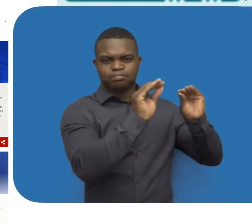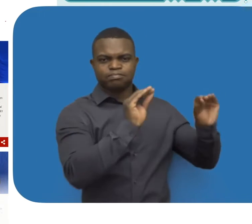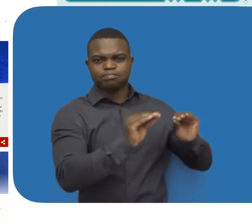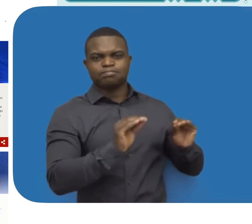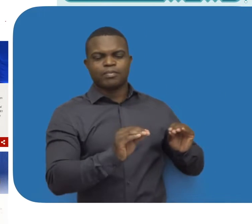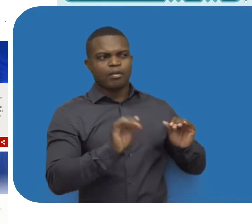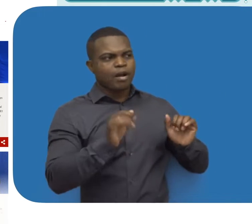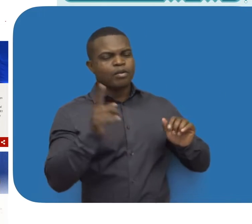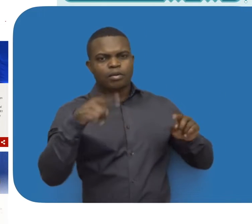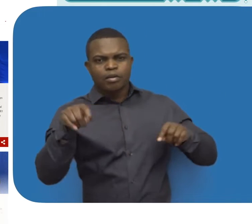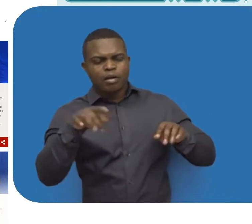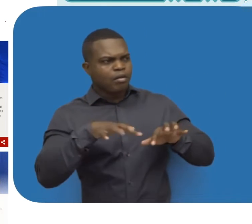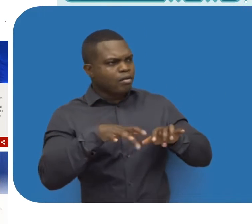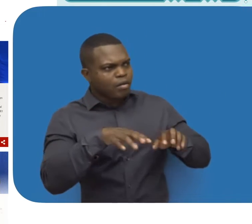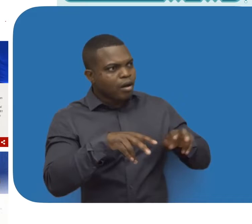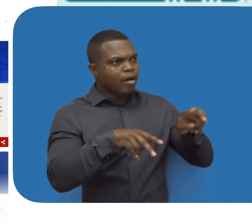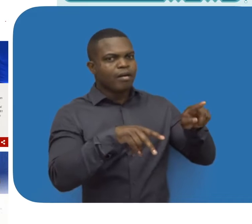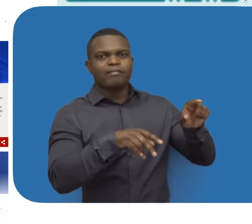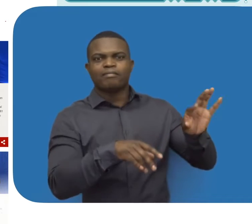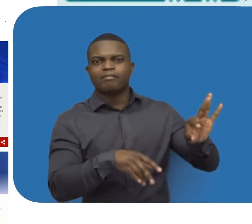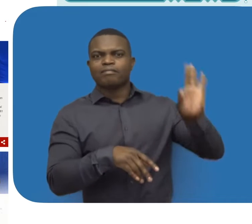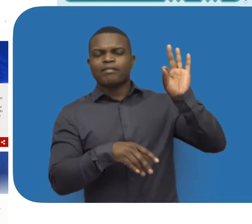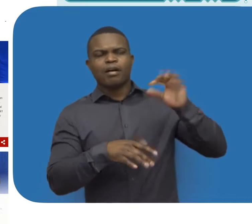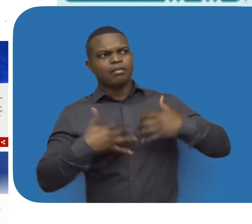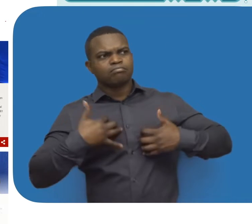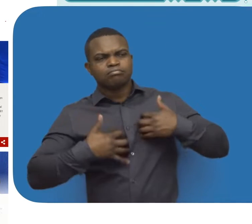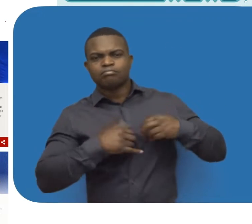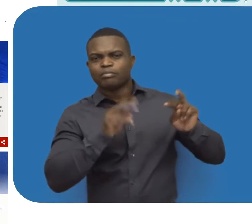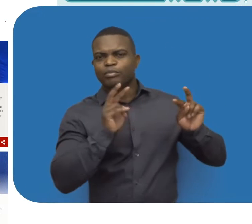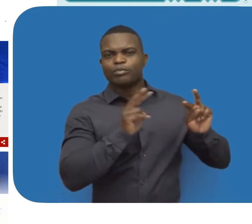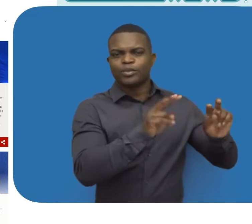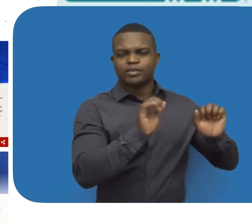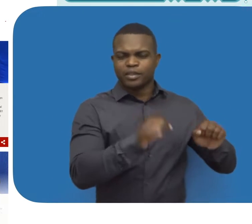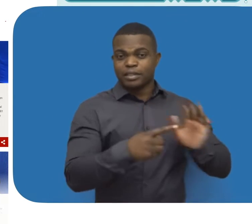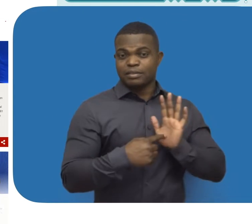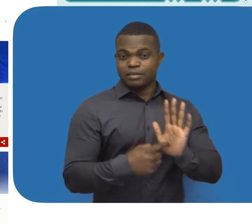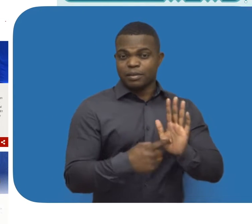to find and watch interesting content. Here is a little example.